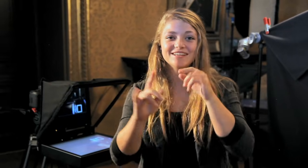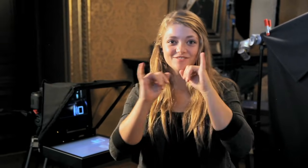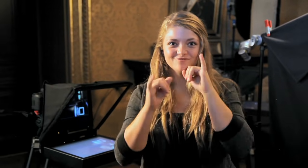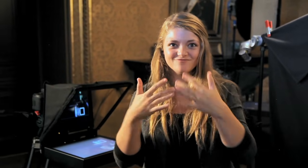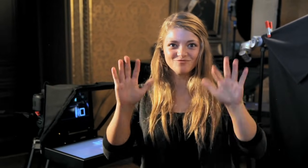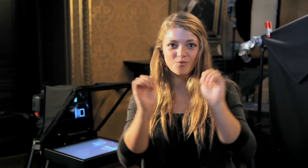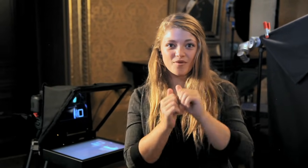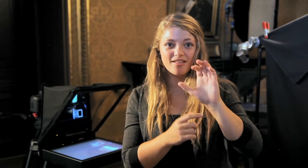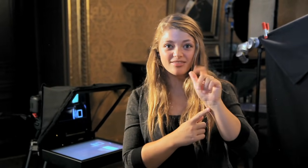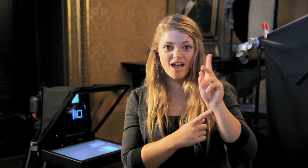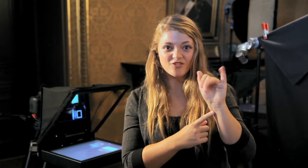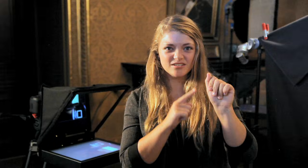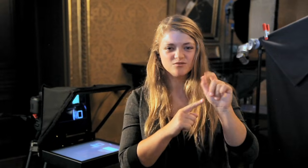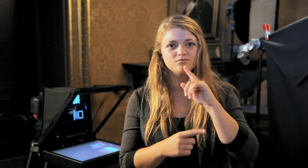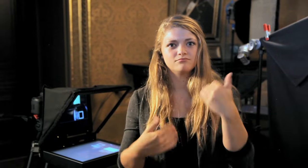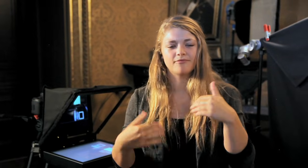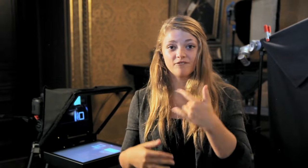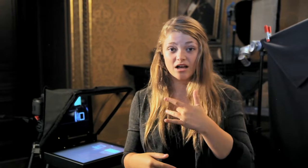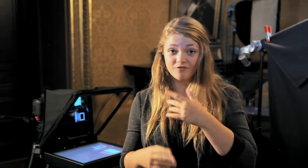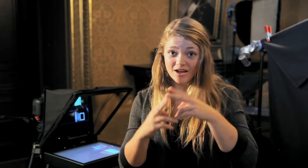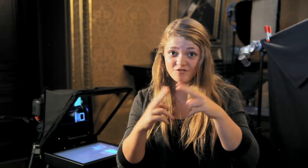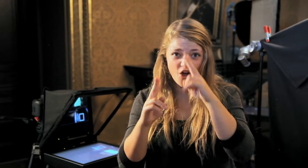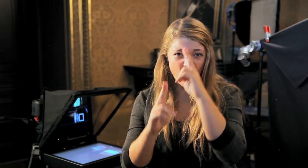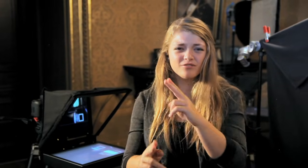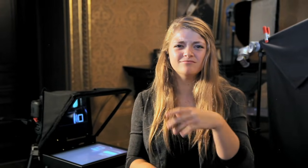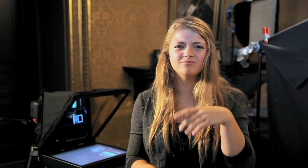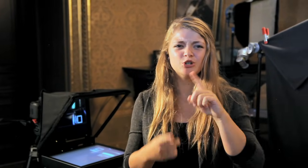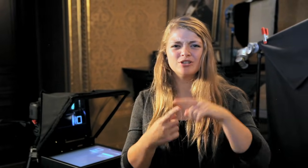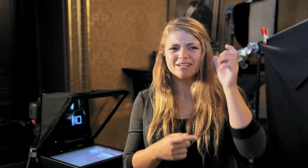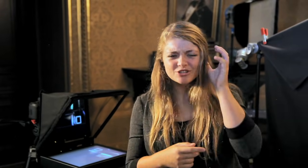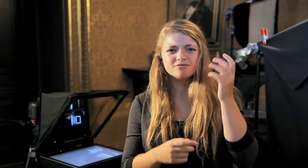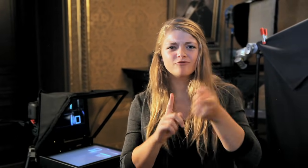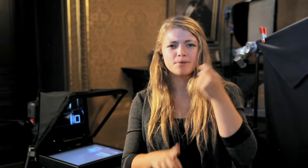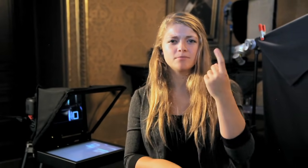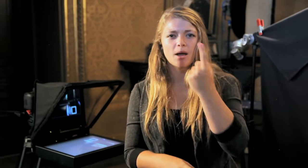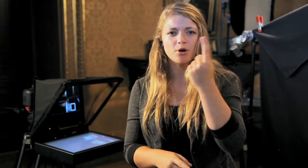My first interview was with Claudia, a truly inspiring person. I felt very honored to hear from someone